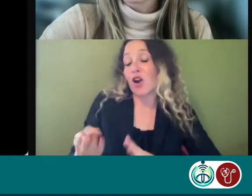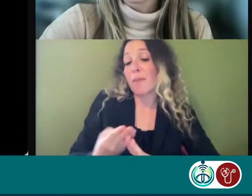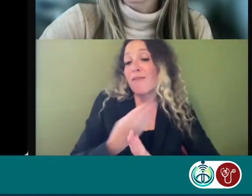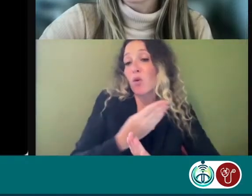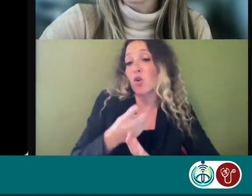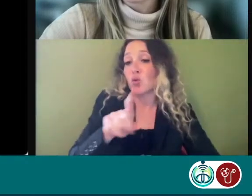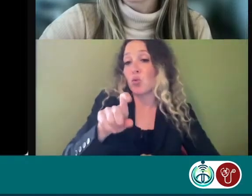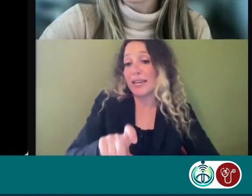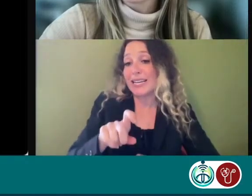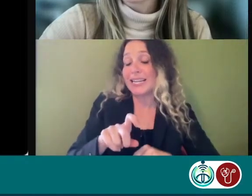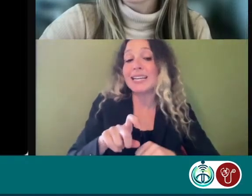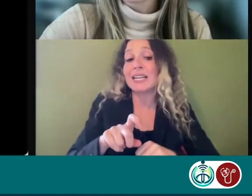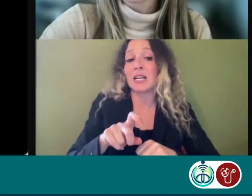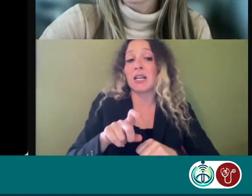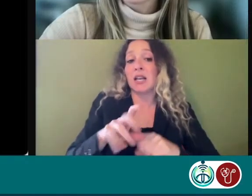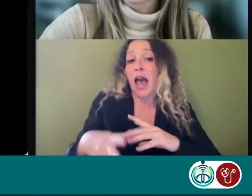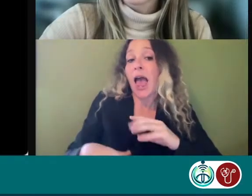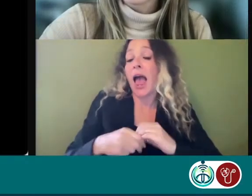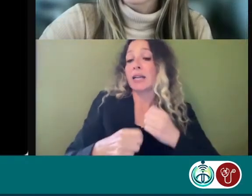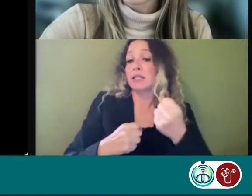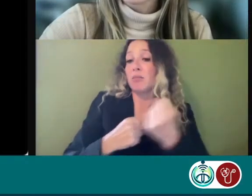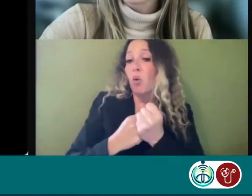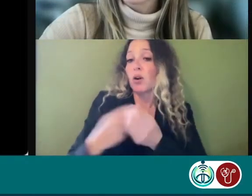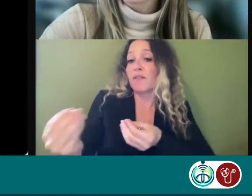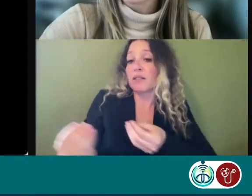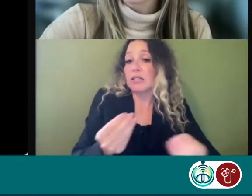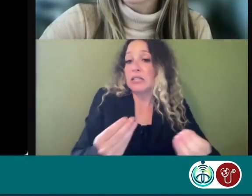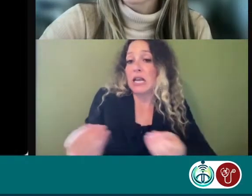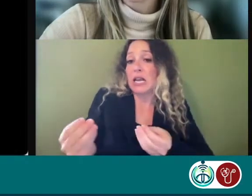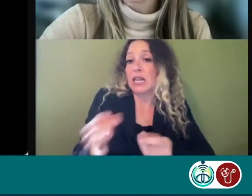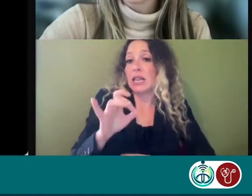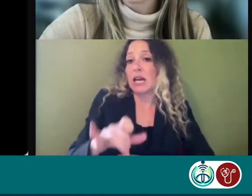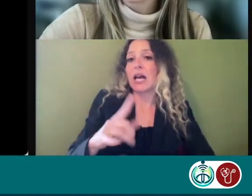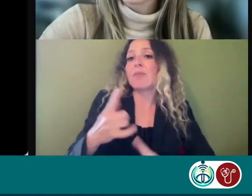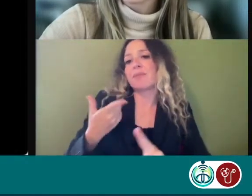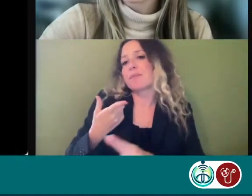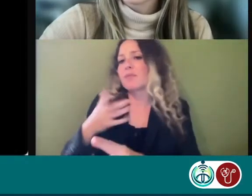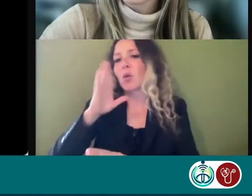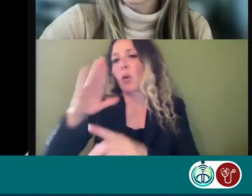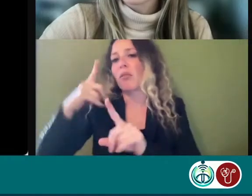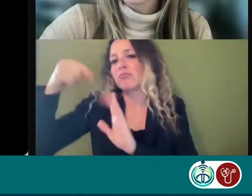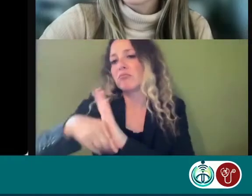be able to facilitate that. And Susanna is gonna talk a little bit about some of that in a minute.